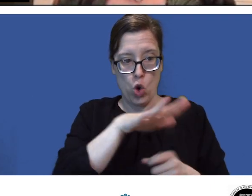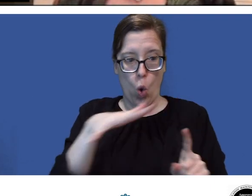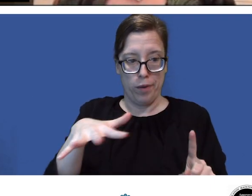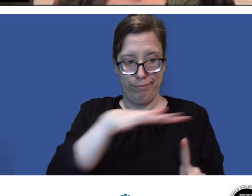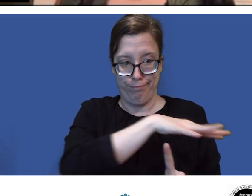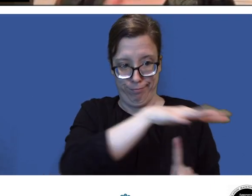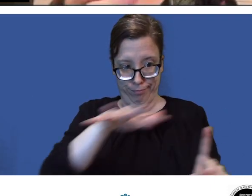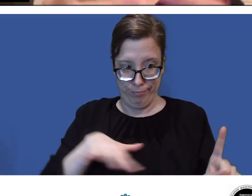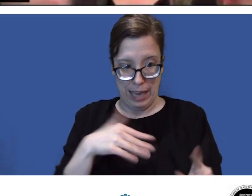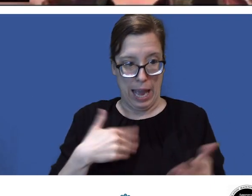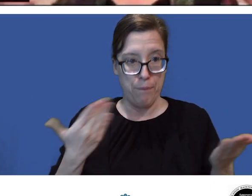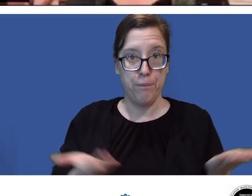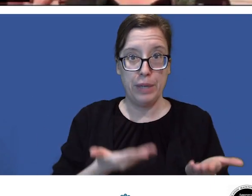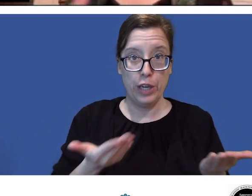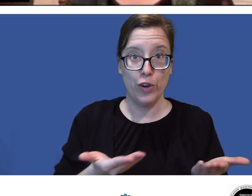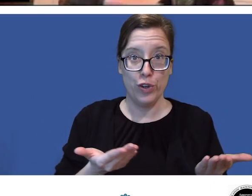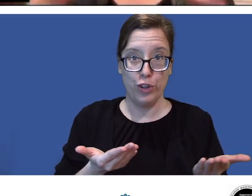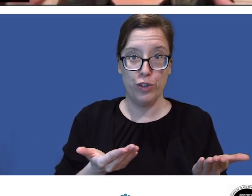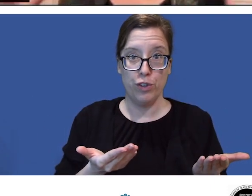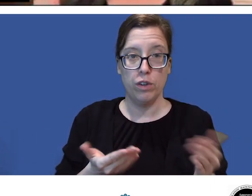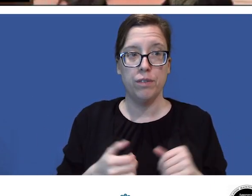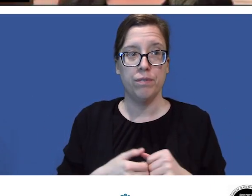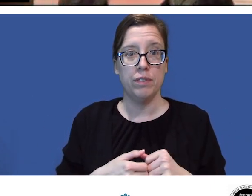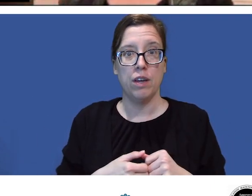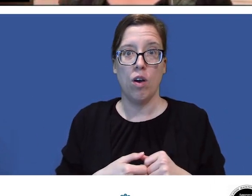You're within his sphere. You're within his bubble.